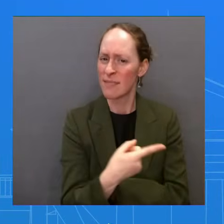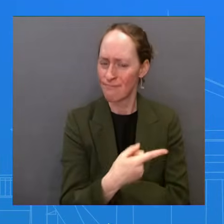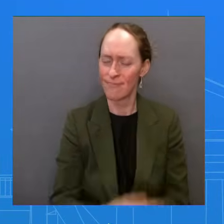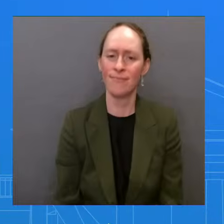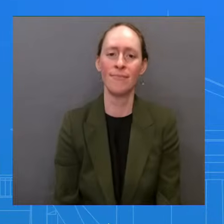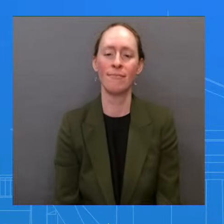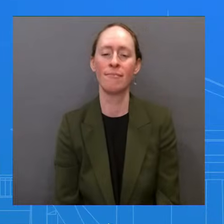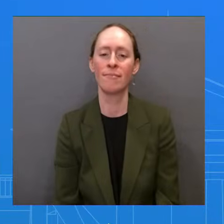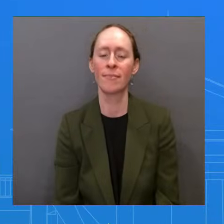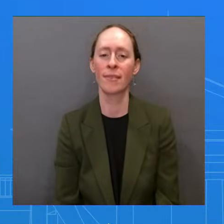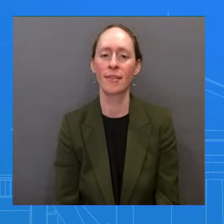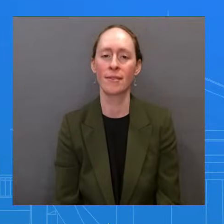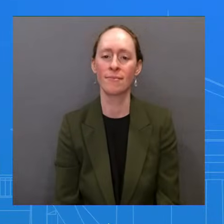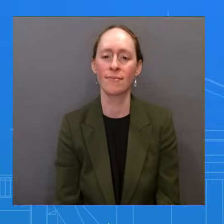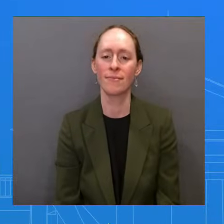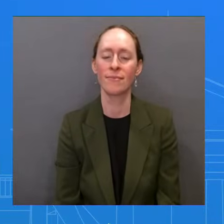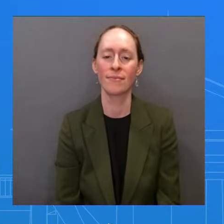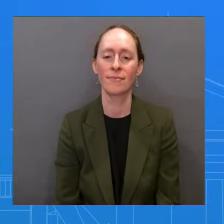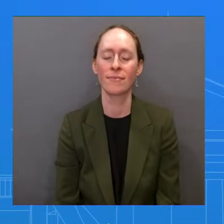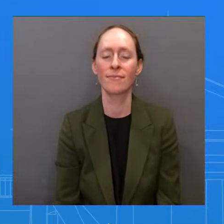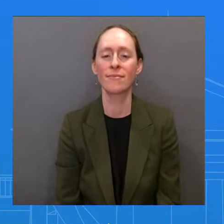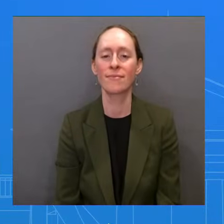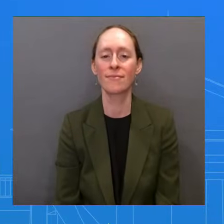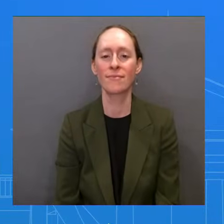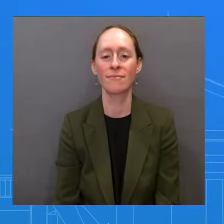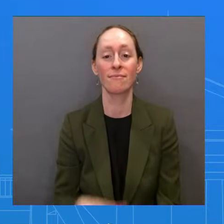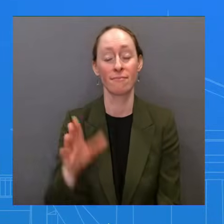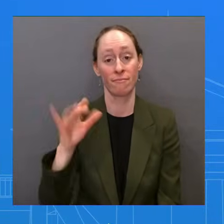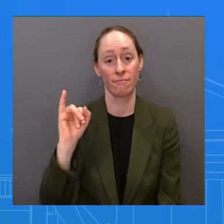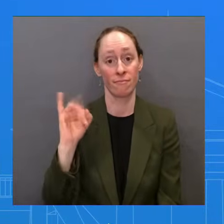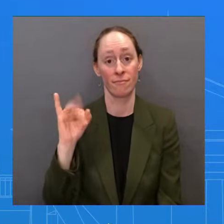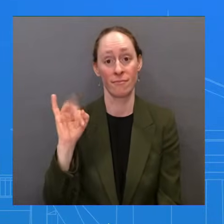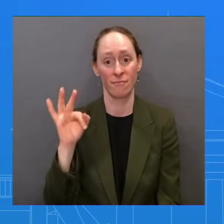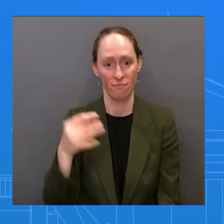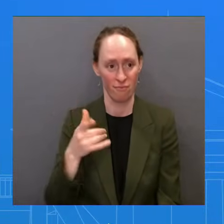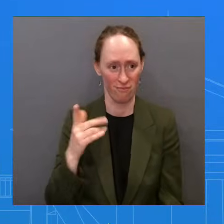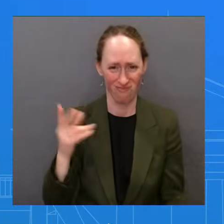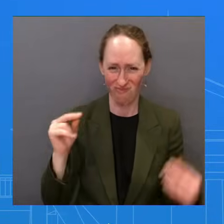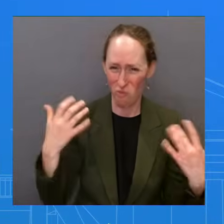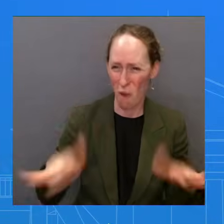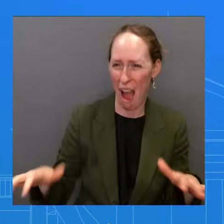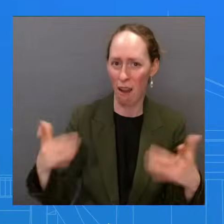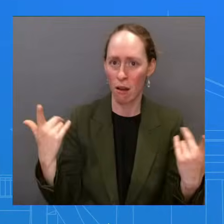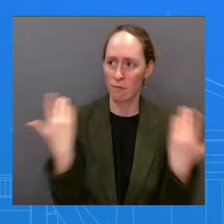to suspend the debt limit without conditions. During his meeting with the leaders,